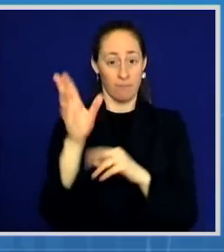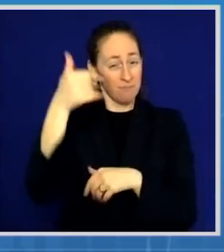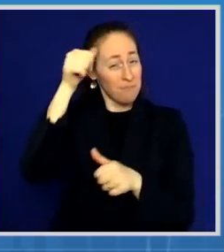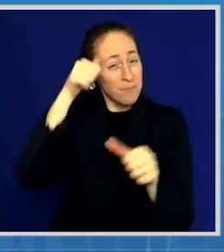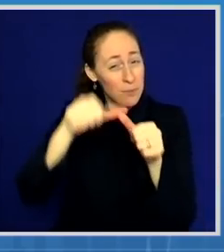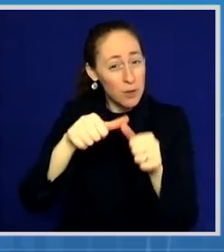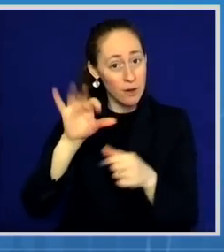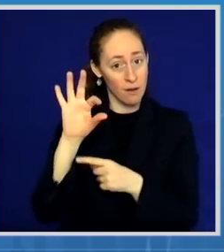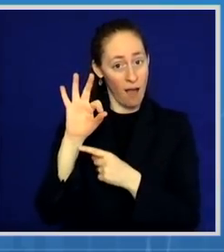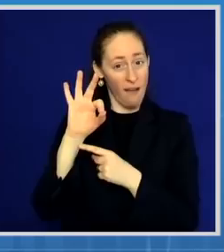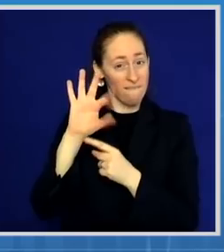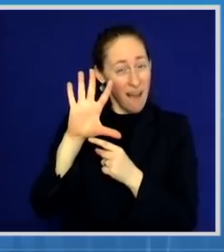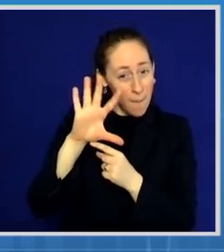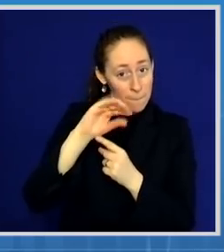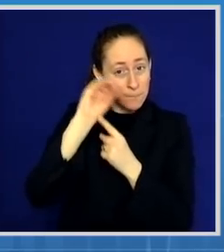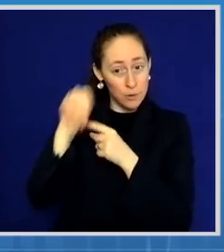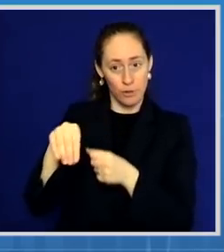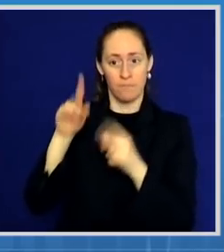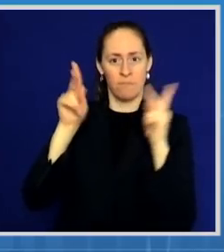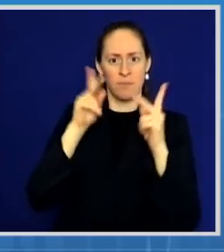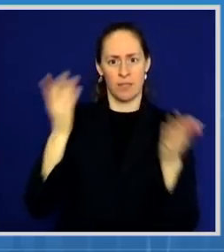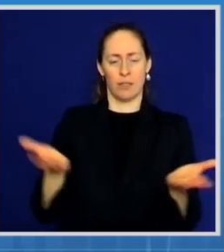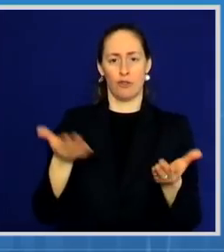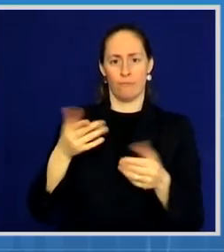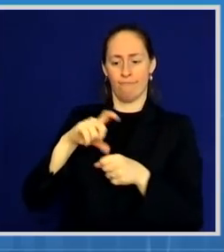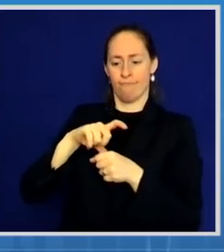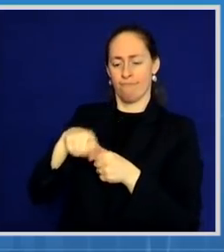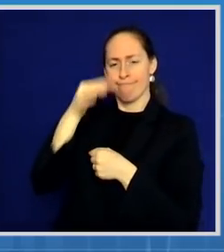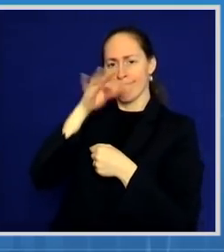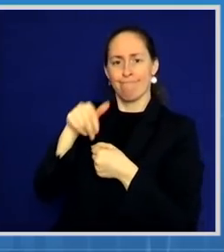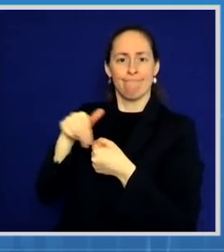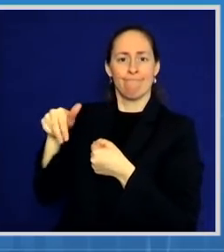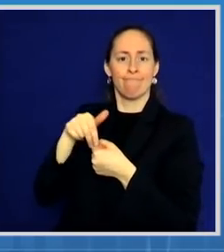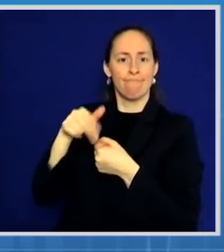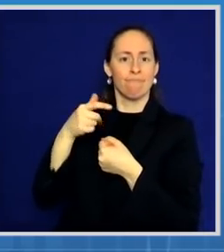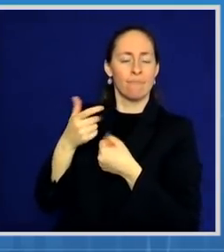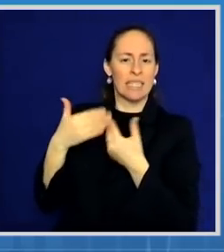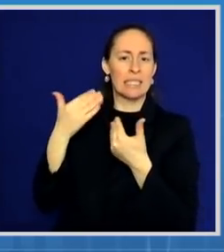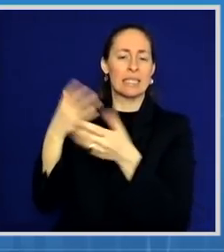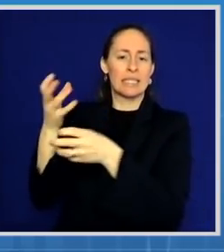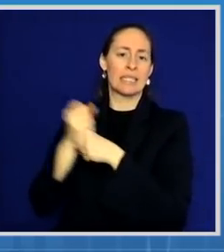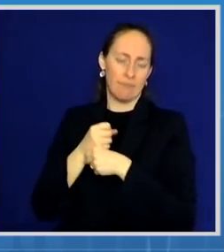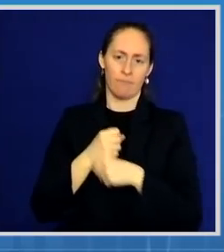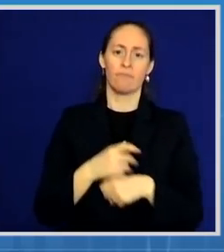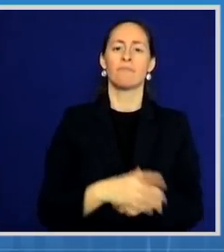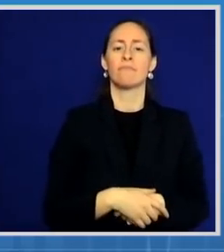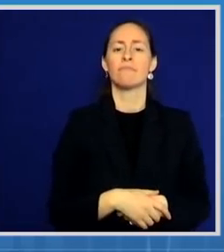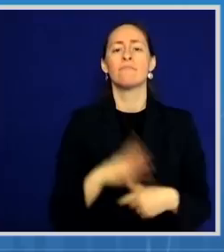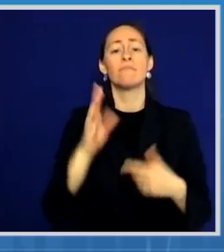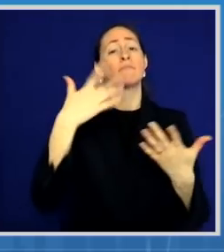on making it even easier, continuing to build vaccine confidence and ensuring equity for all Americans.